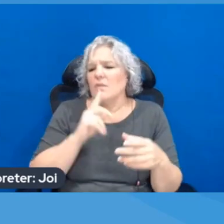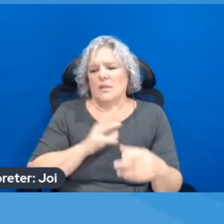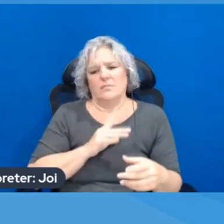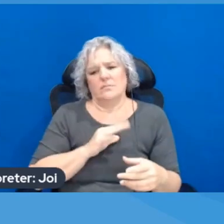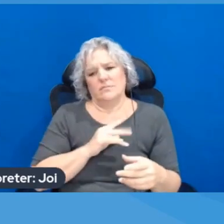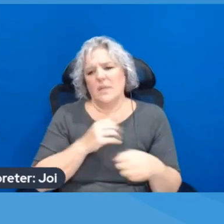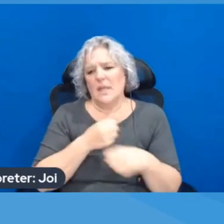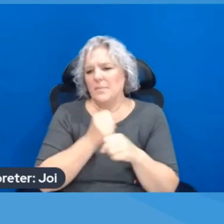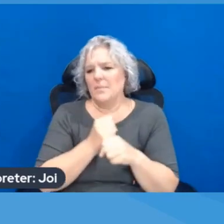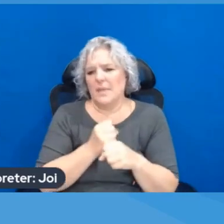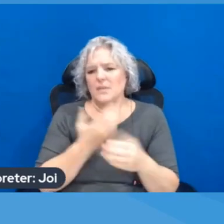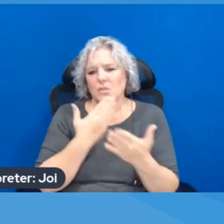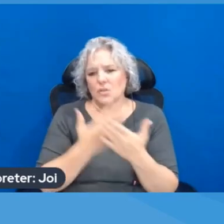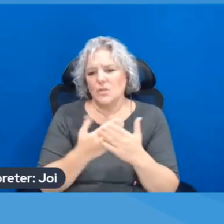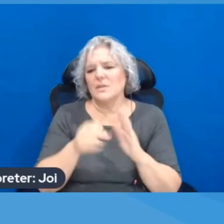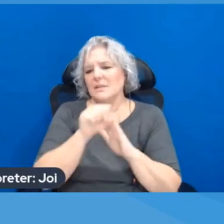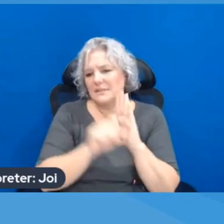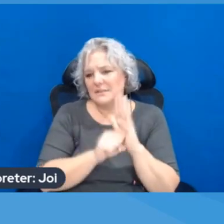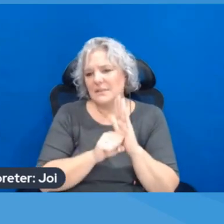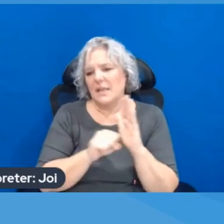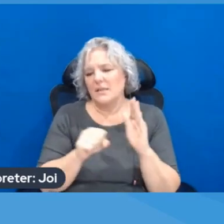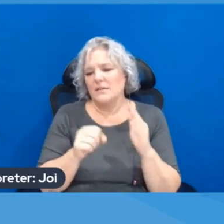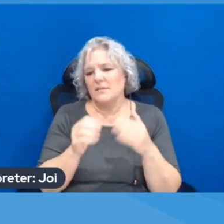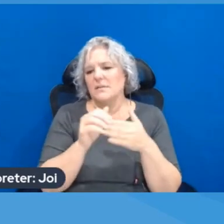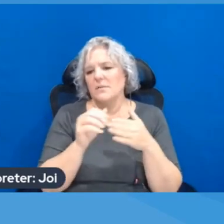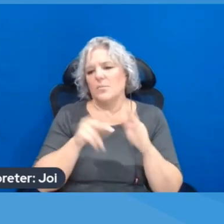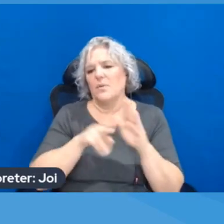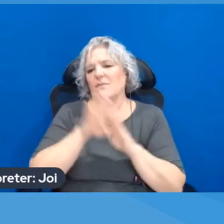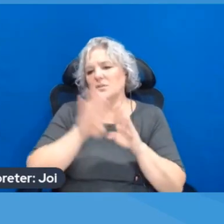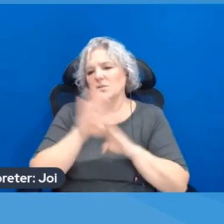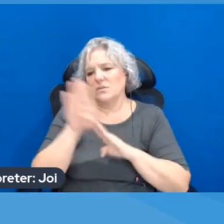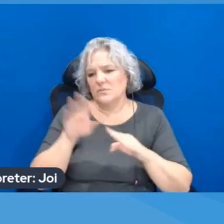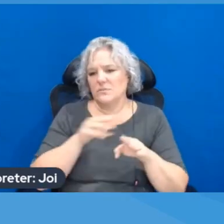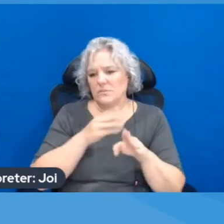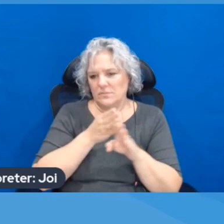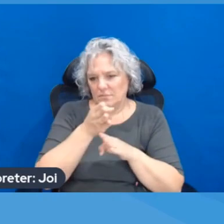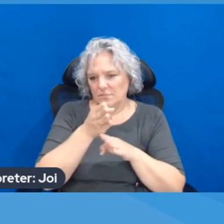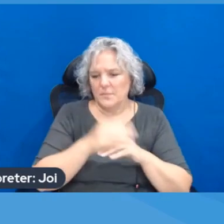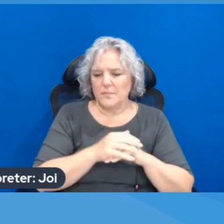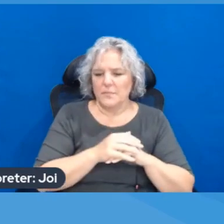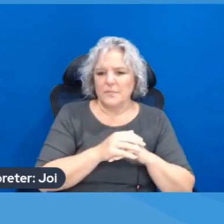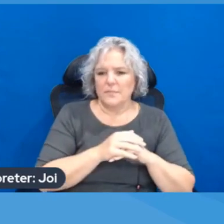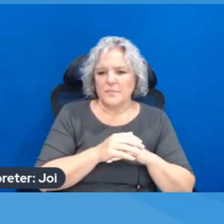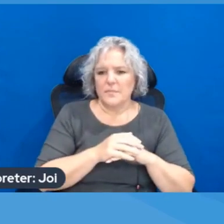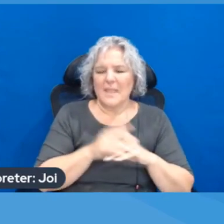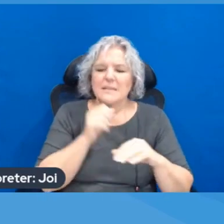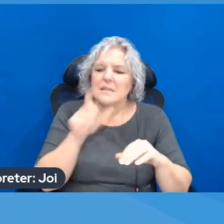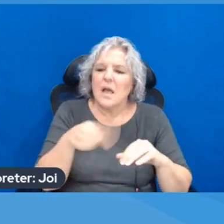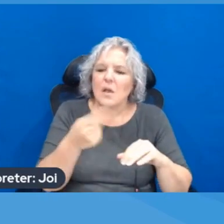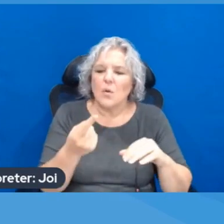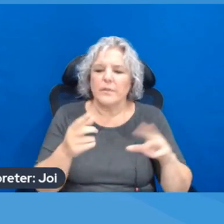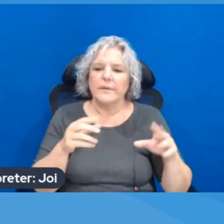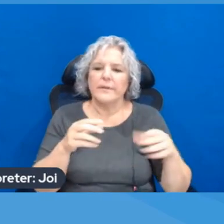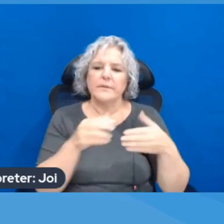for providing statewide development supports. So it's not just about providing a training and leaving a practitioner